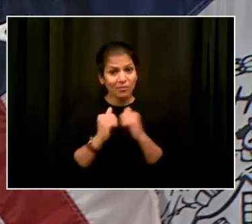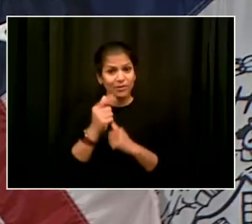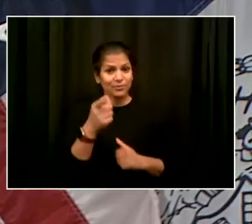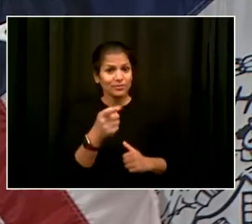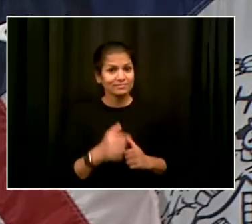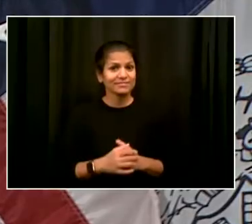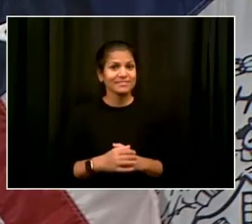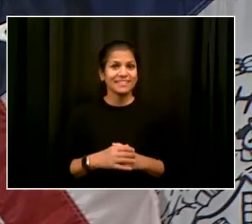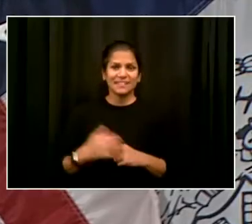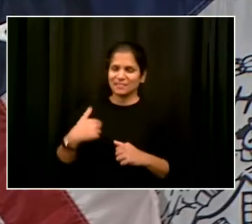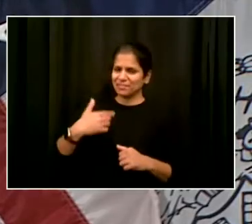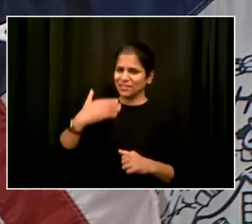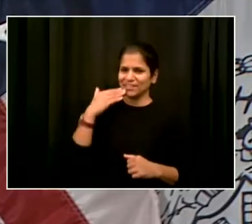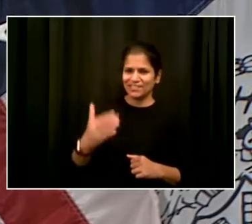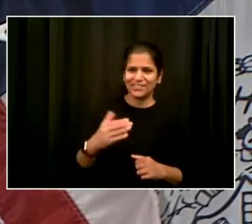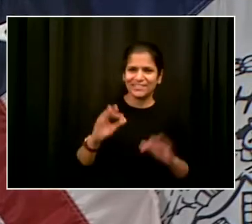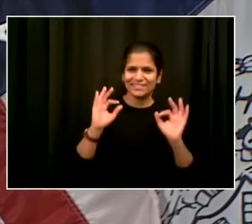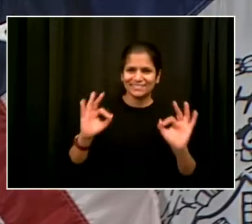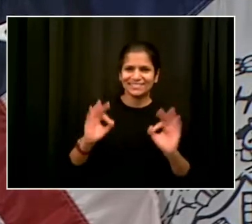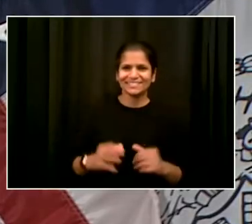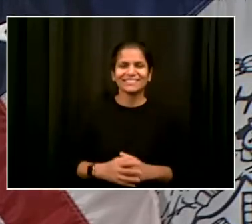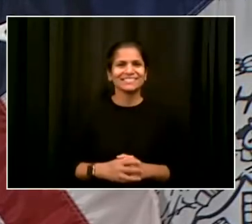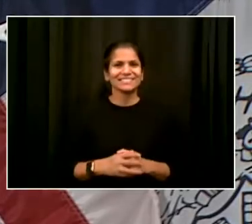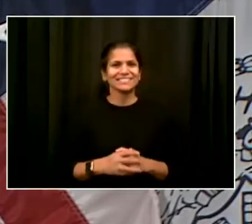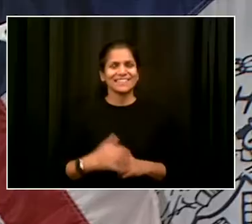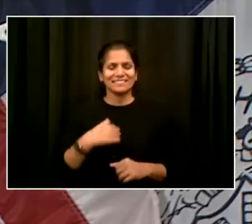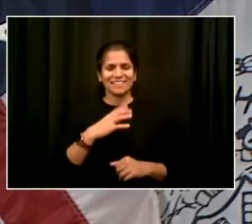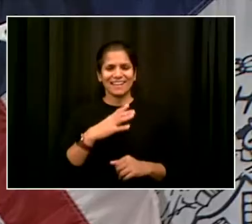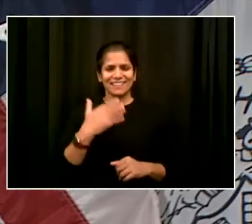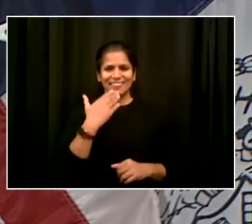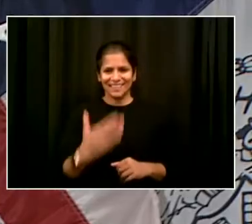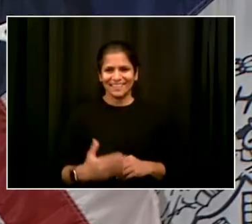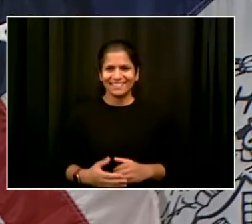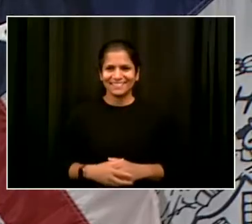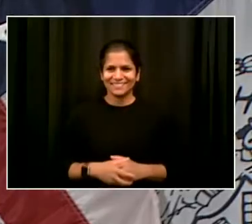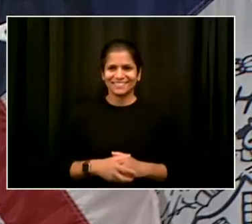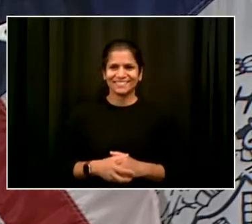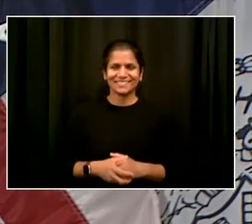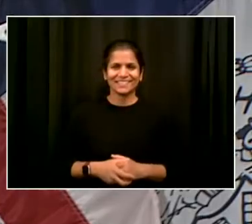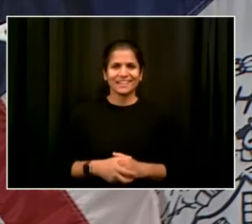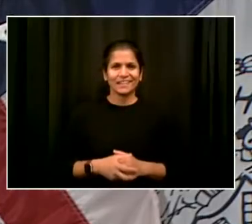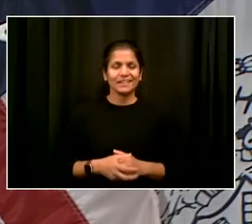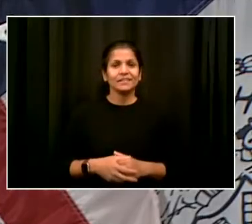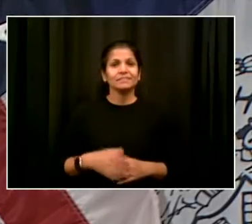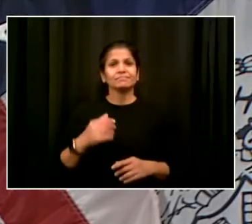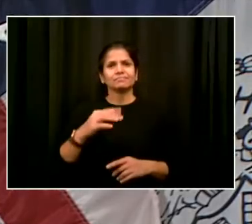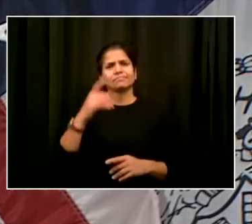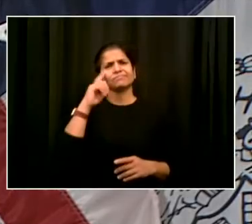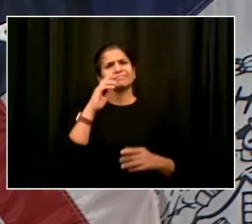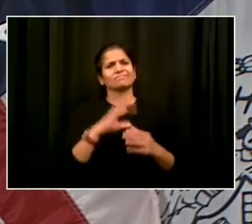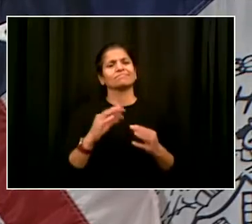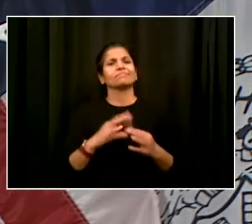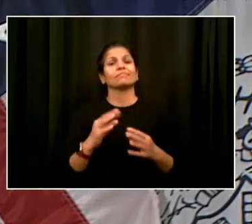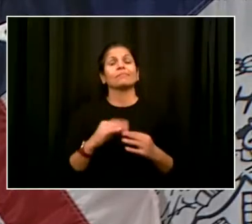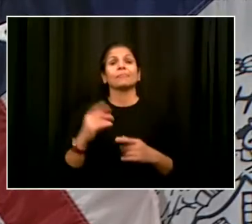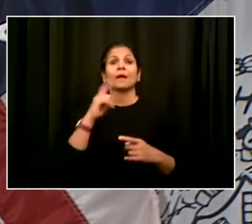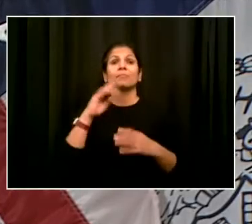TO.